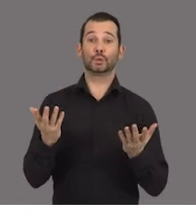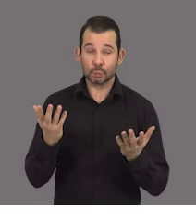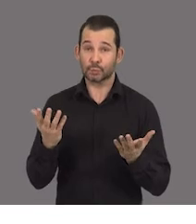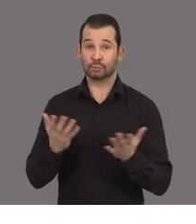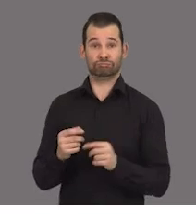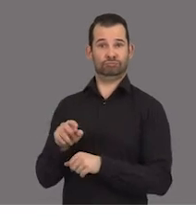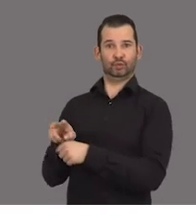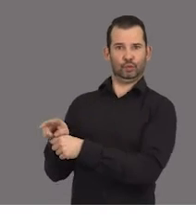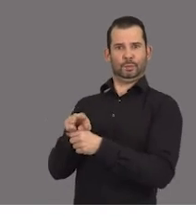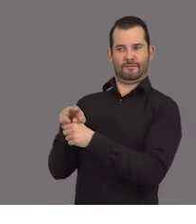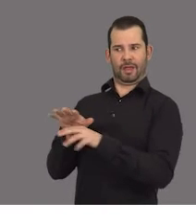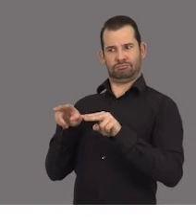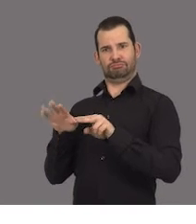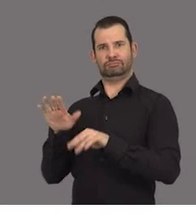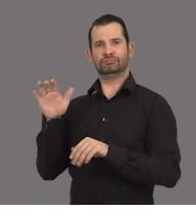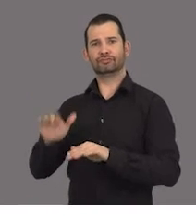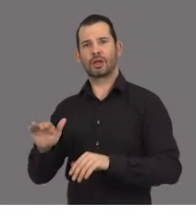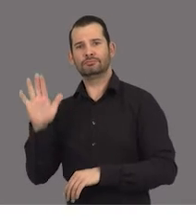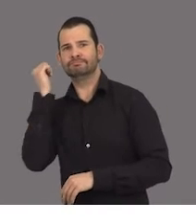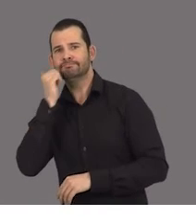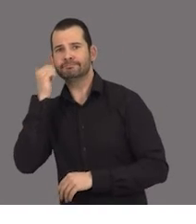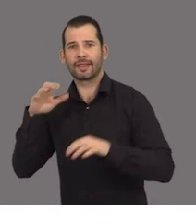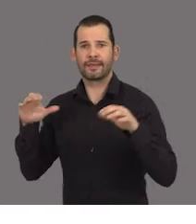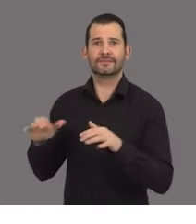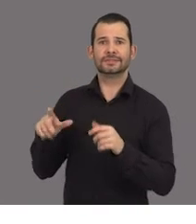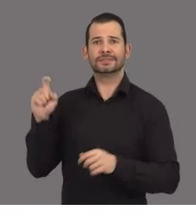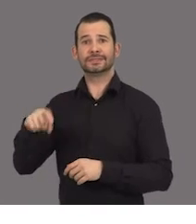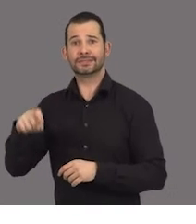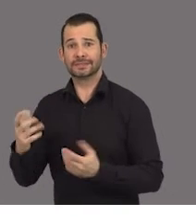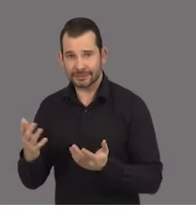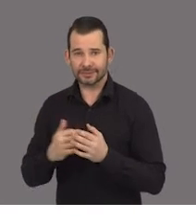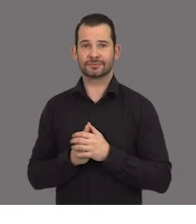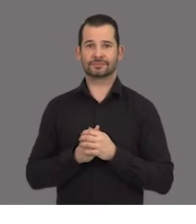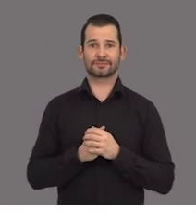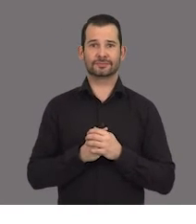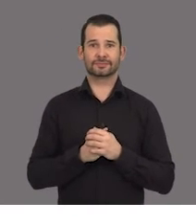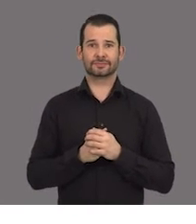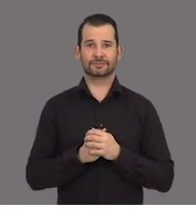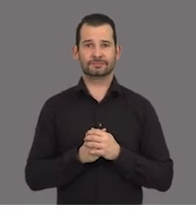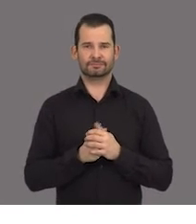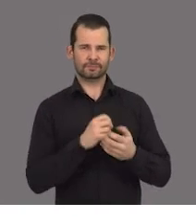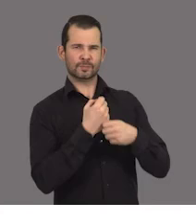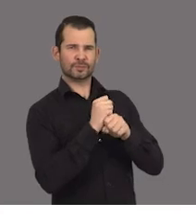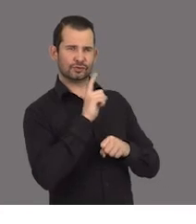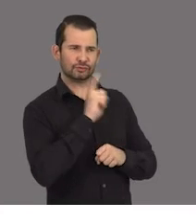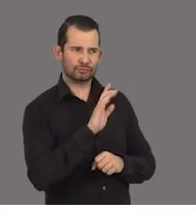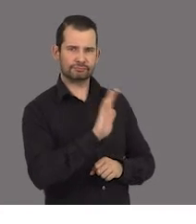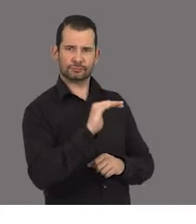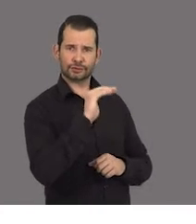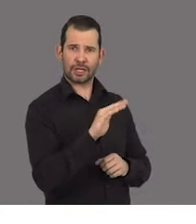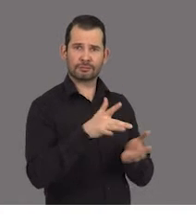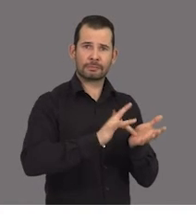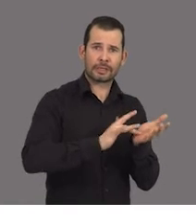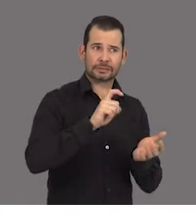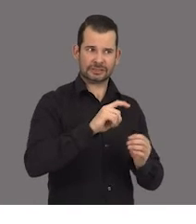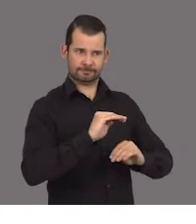supervise the child’s daily activities and needs, make sure the child’s medical needs are met and,